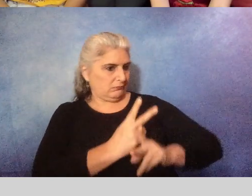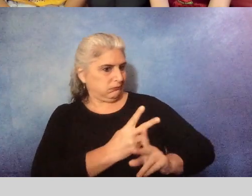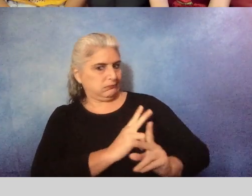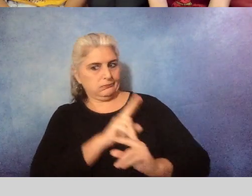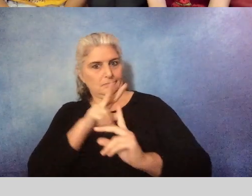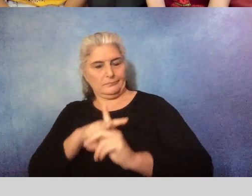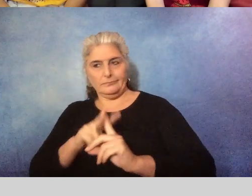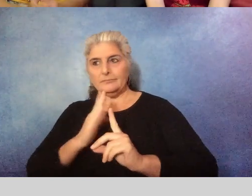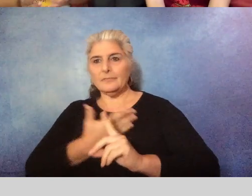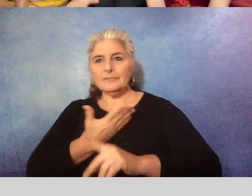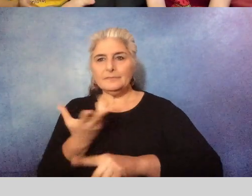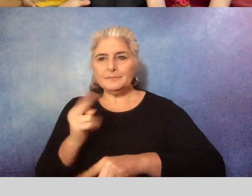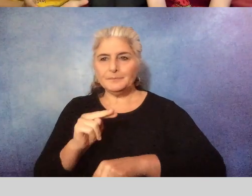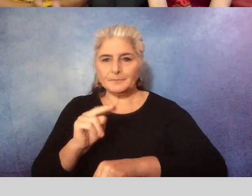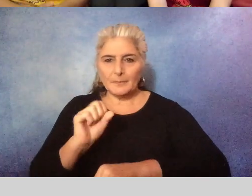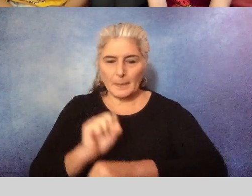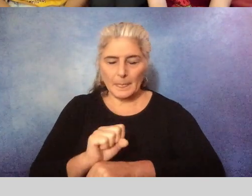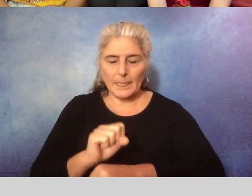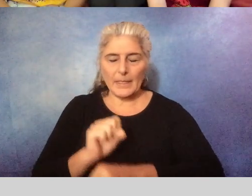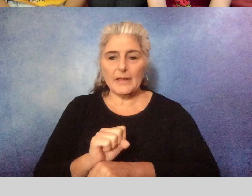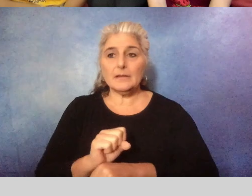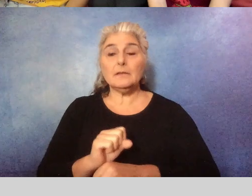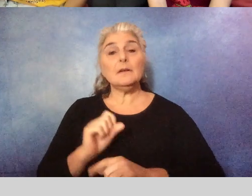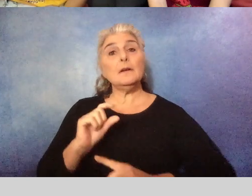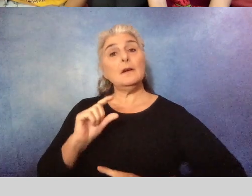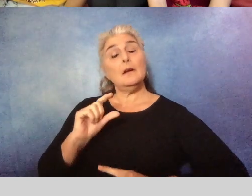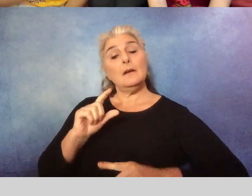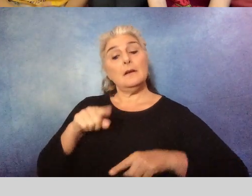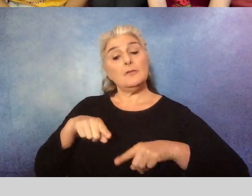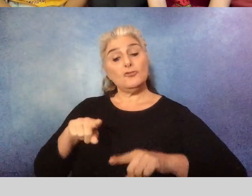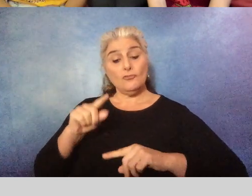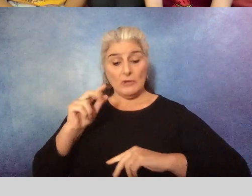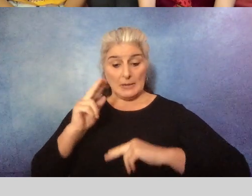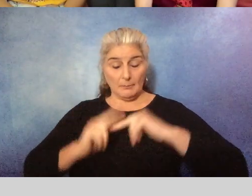And well, when we were, when we were building something,